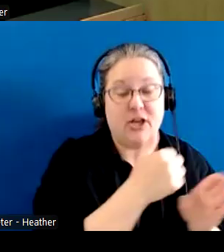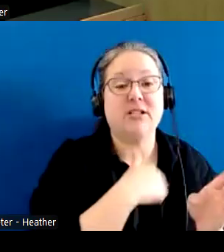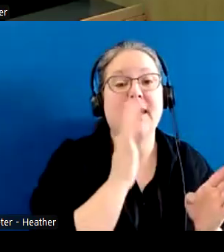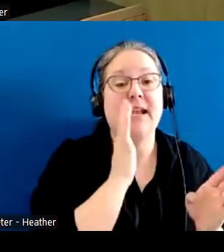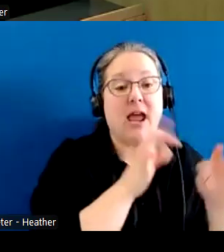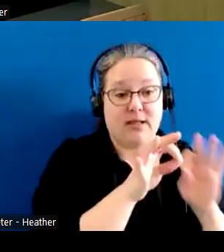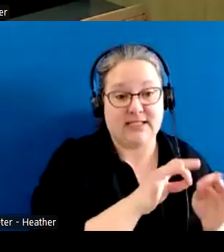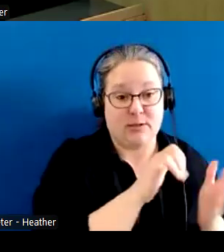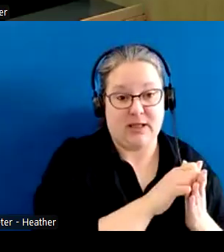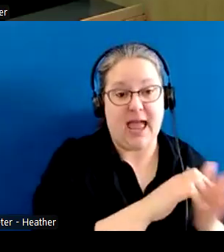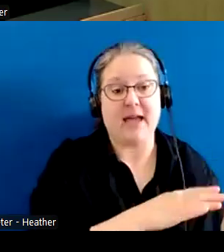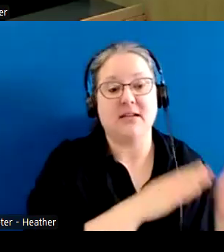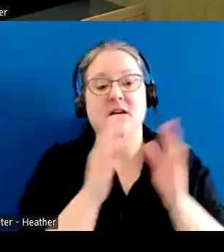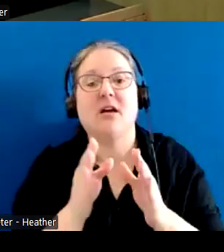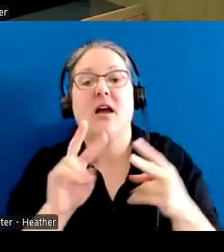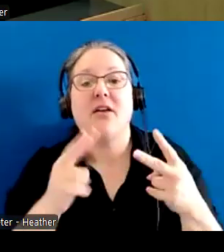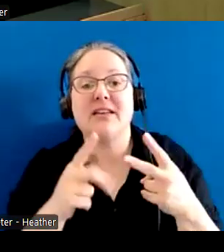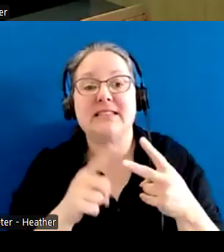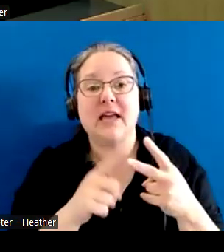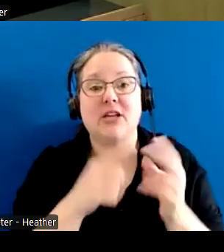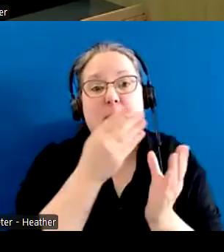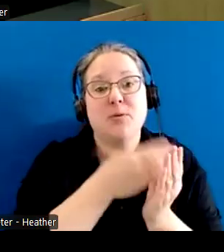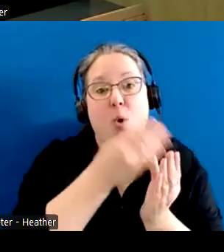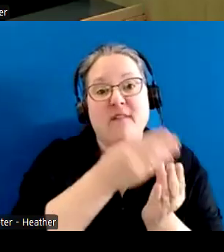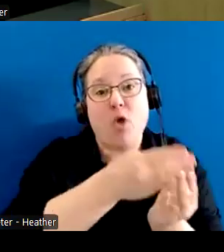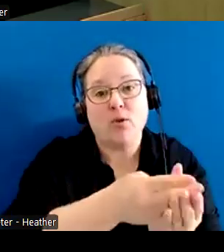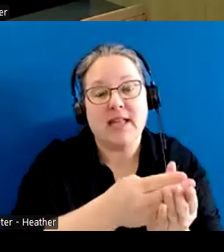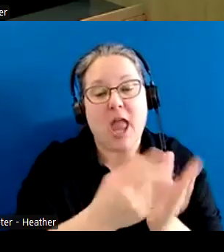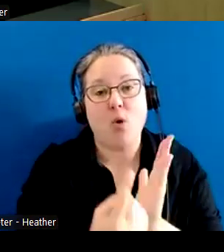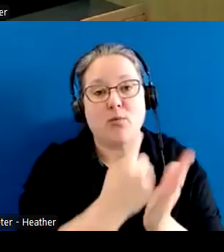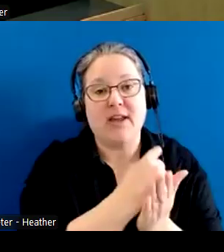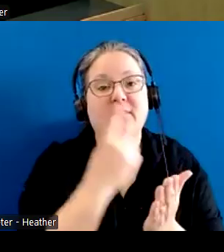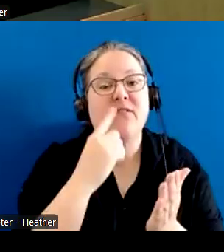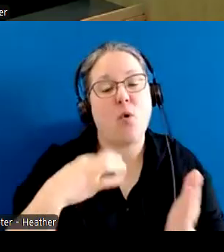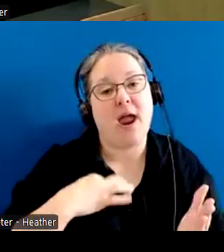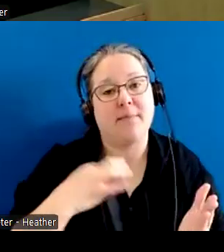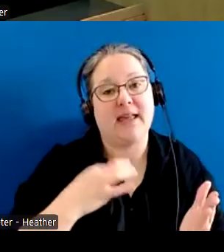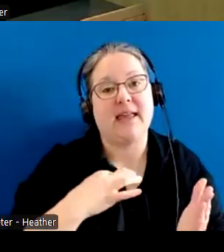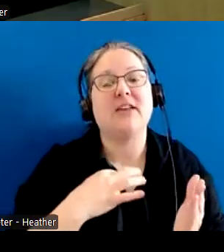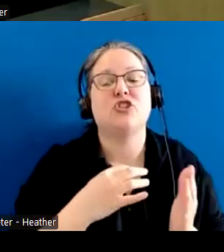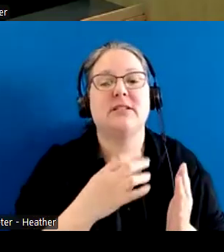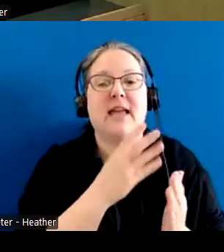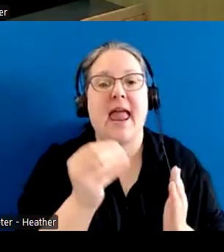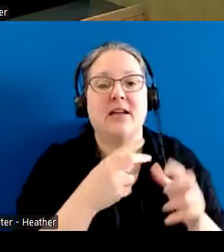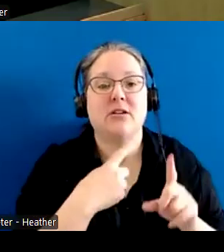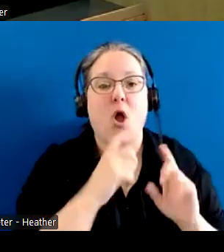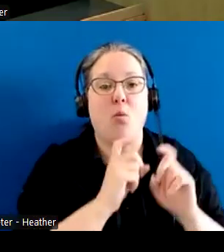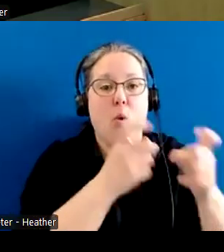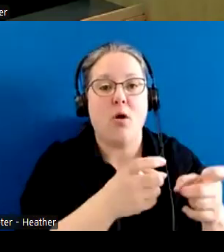is. The second was an internal portfolio review of applications and awards since 2015. And so